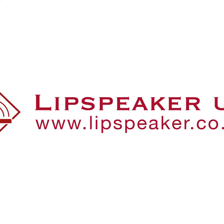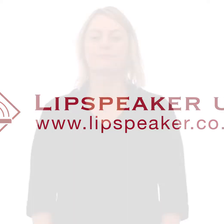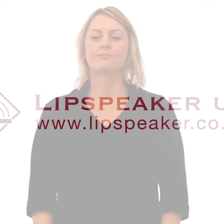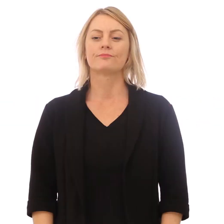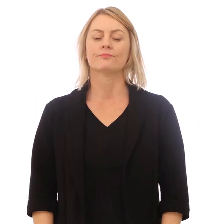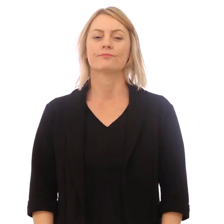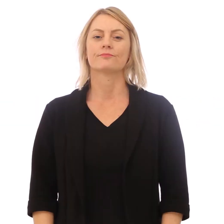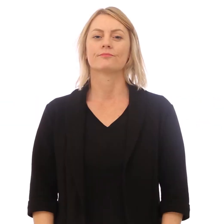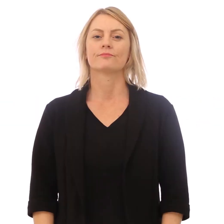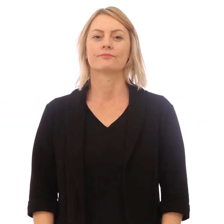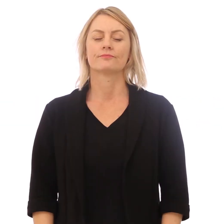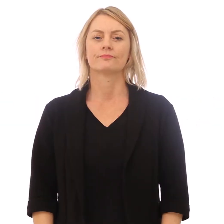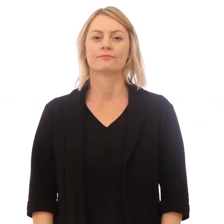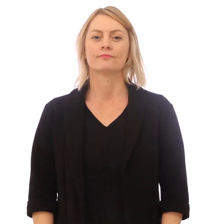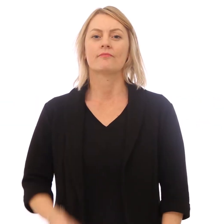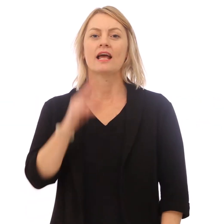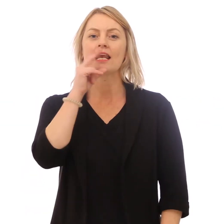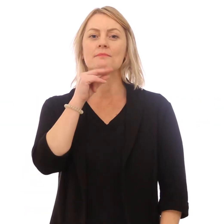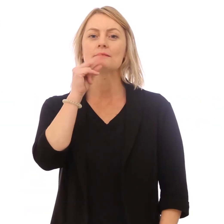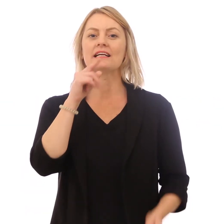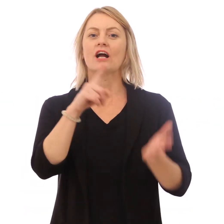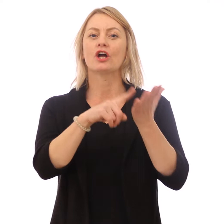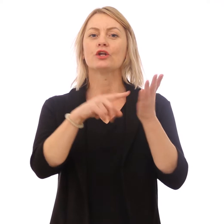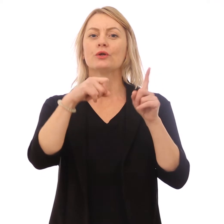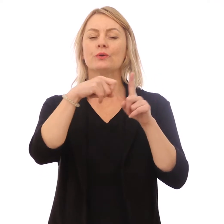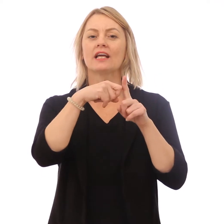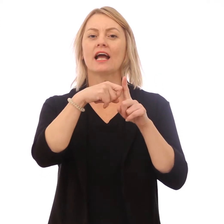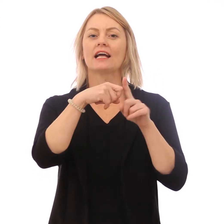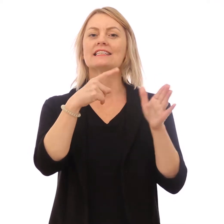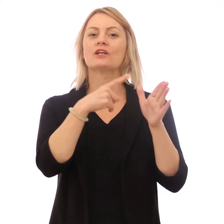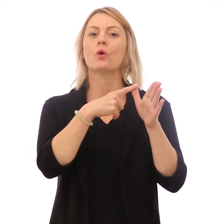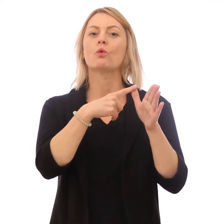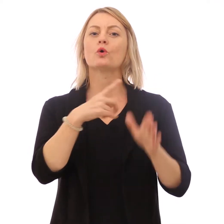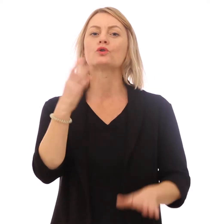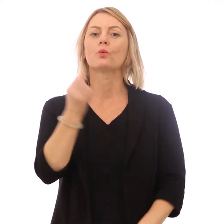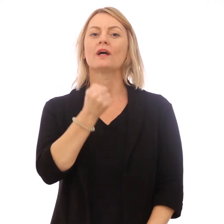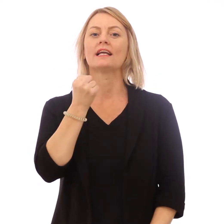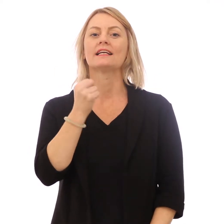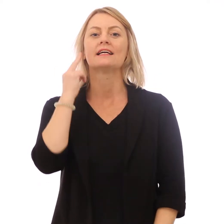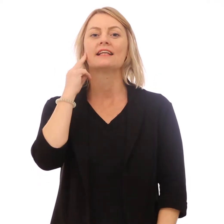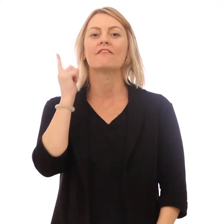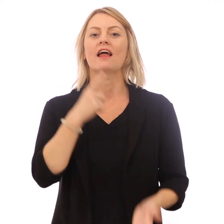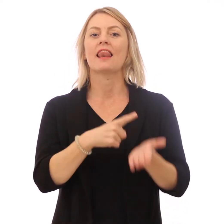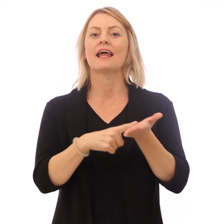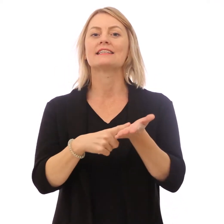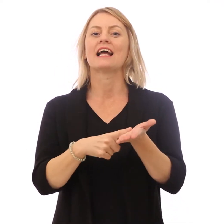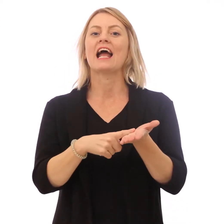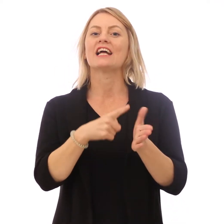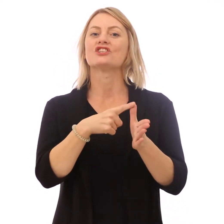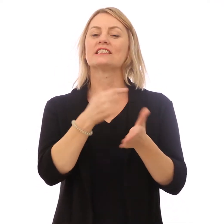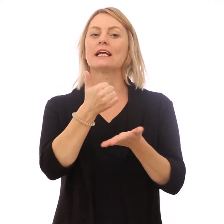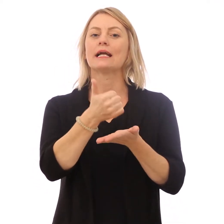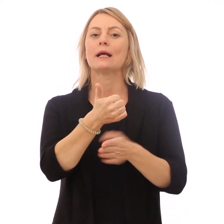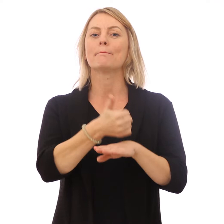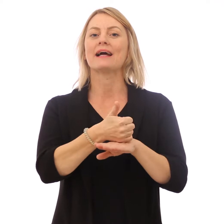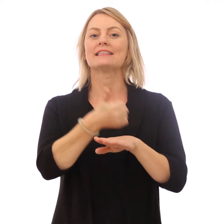Lipspeaker UK is an award winning deaf-led agency, based in Hampshire; providing lipspeakers,